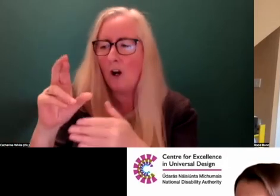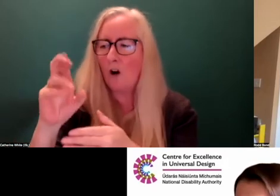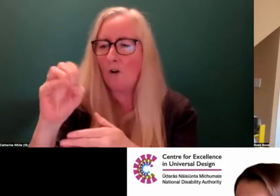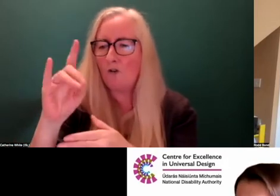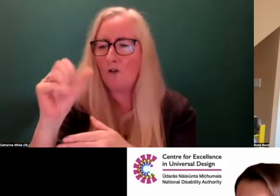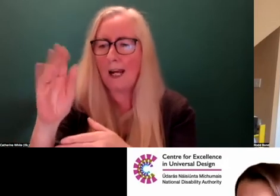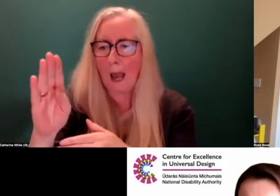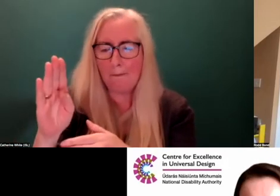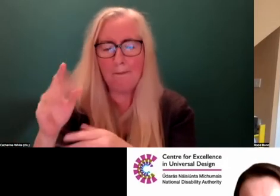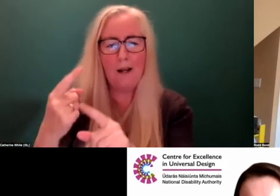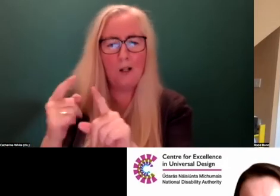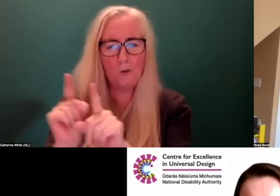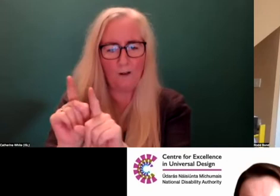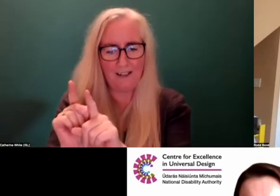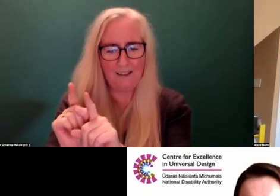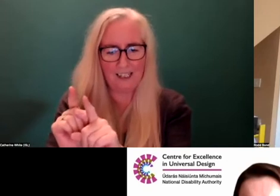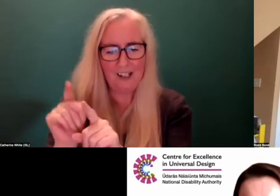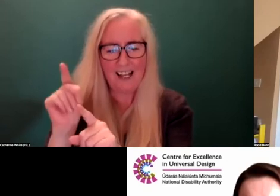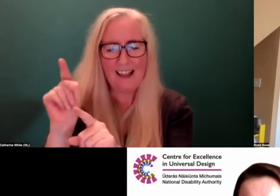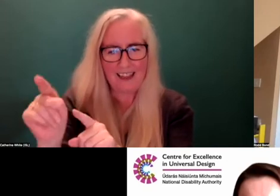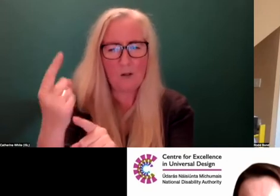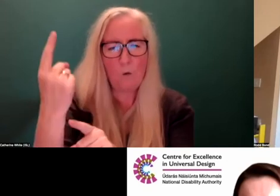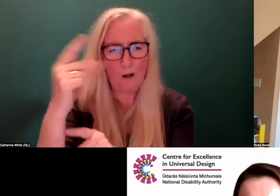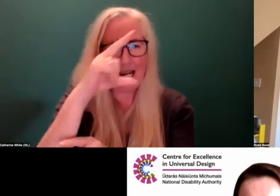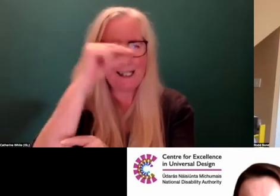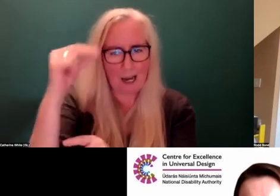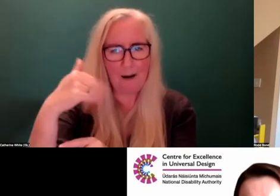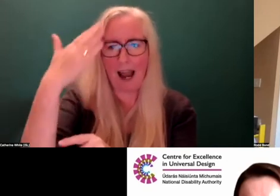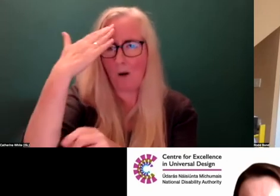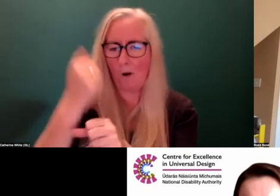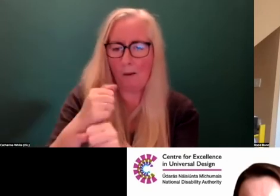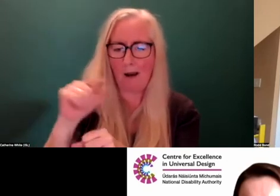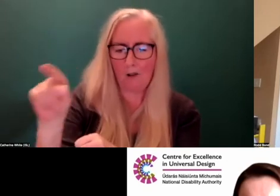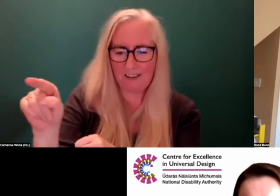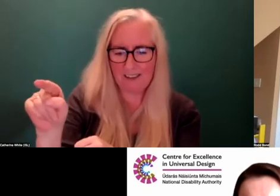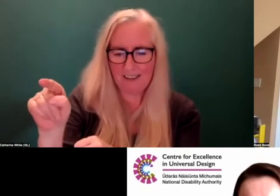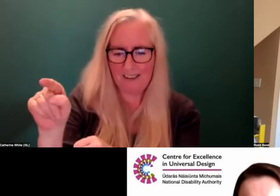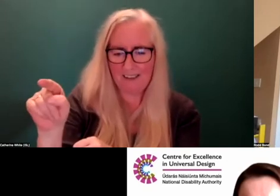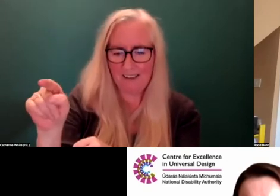both rehabilitatory and therapeutic at the same time, so that's certainly one example that I'm aware of.